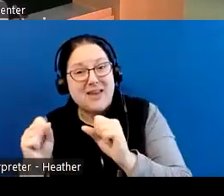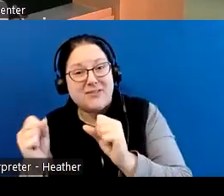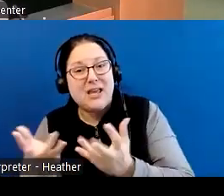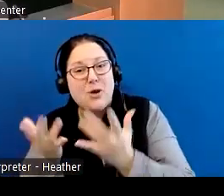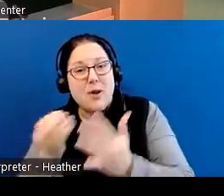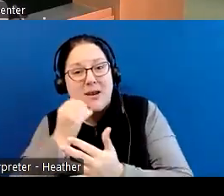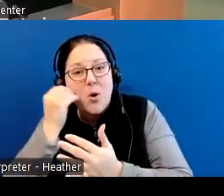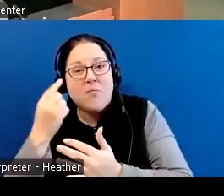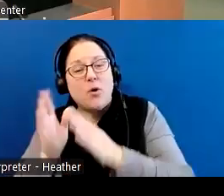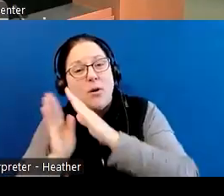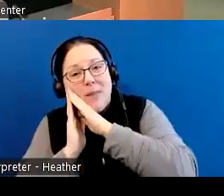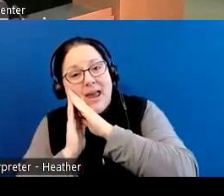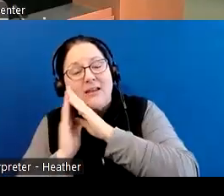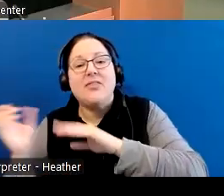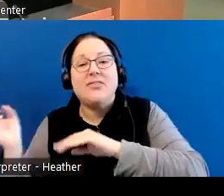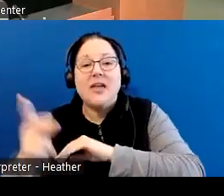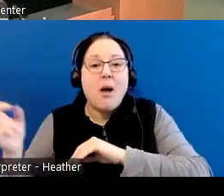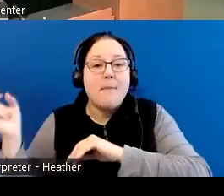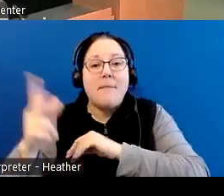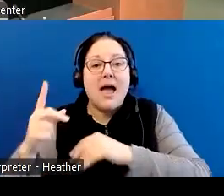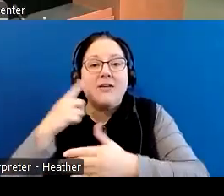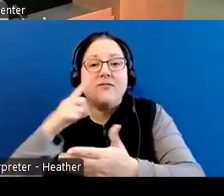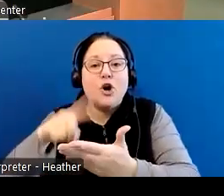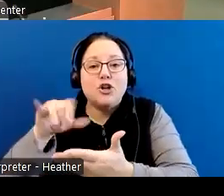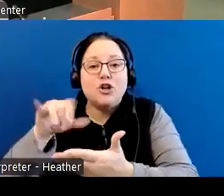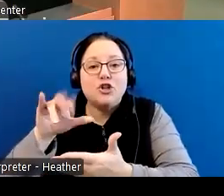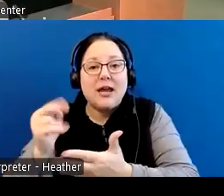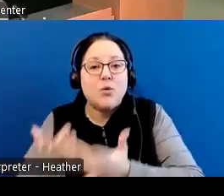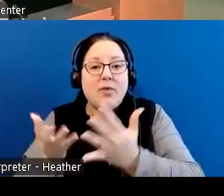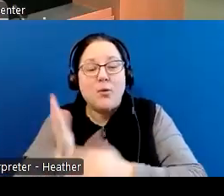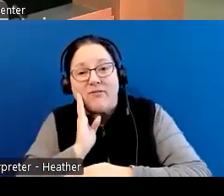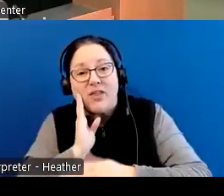come back to Brighter Days daily for check-ins while they're waiting. Could we with those kids